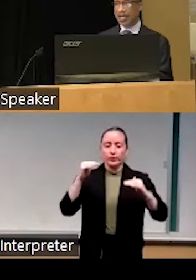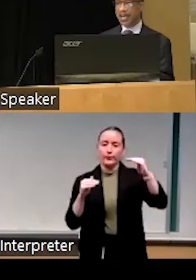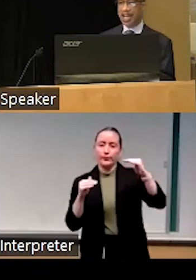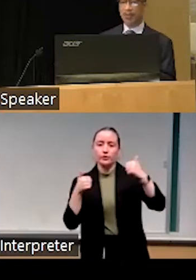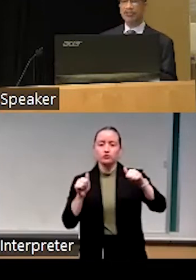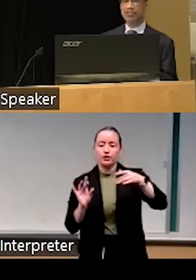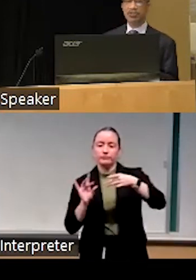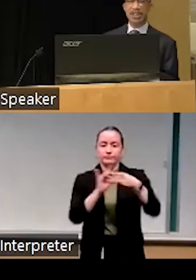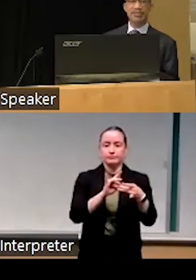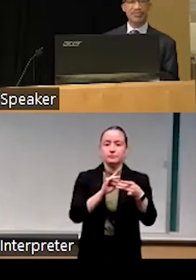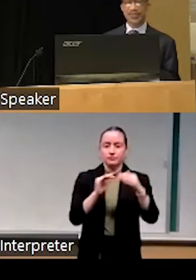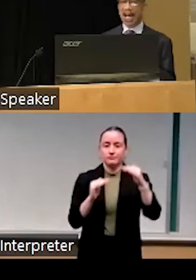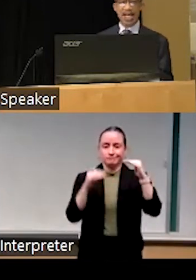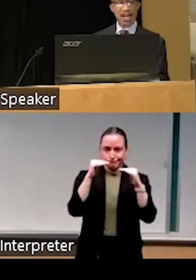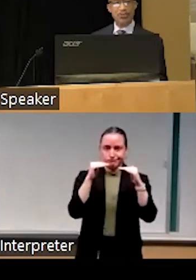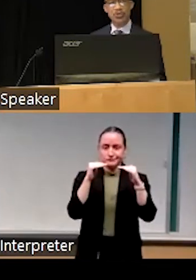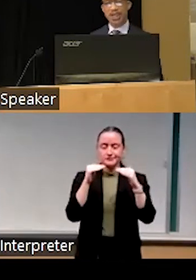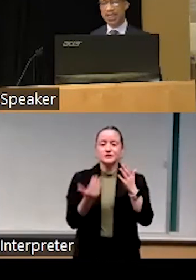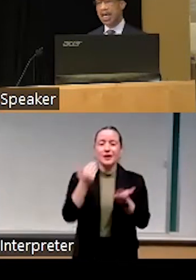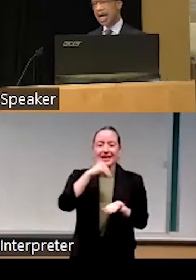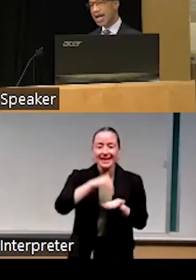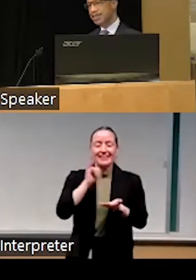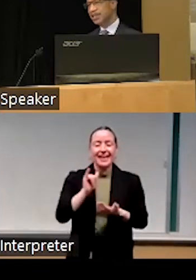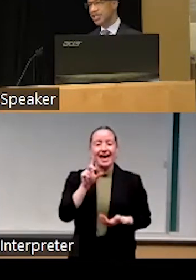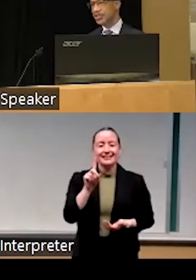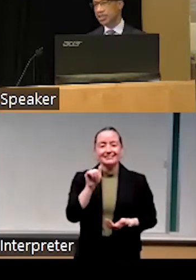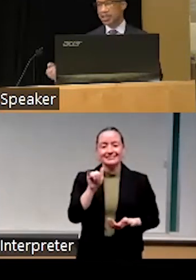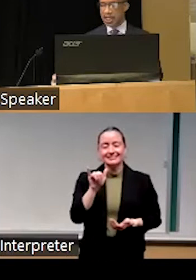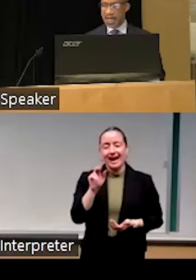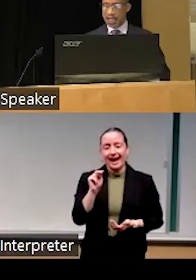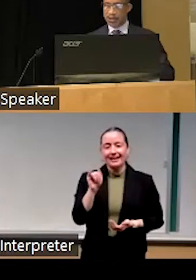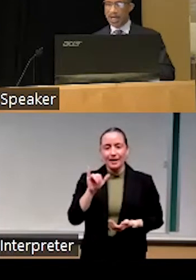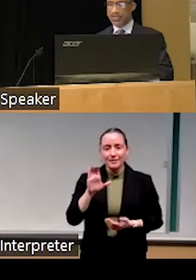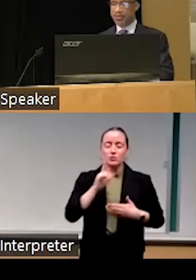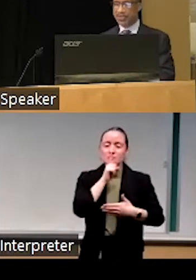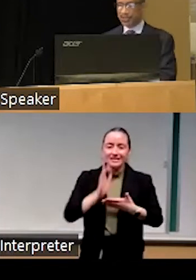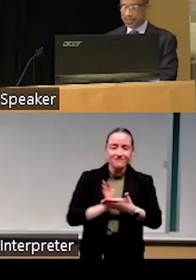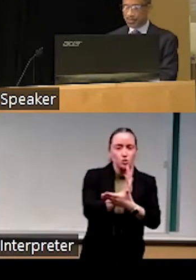about a dynamic fluid dyad between I as a clinician and the patient with serious